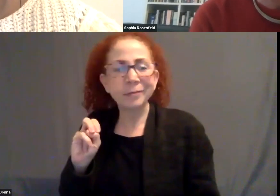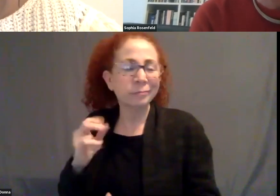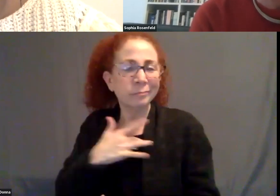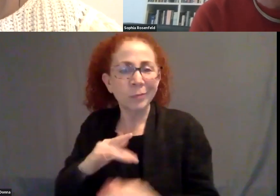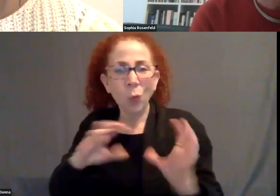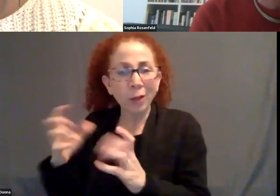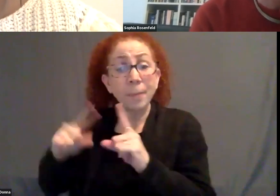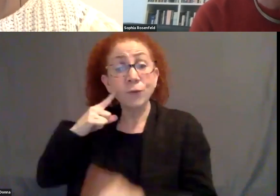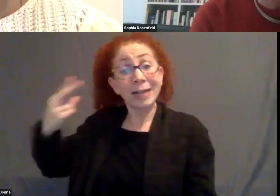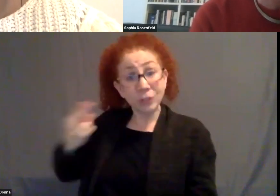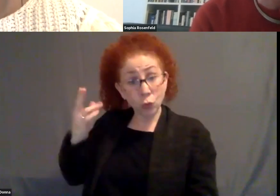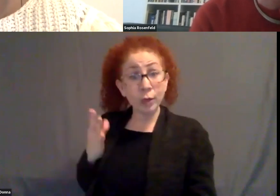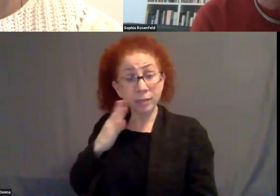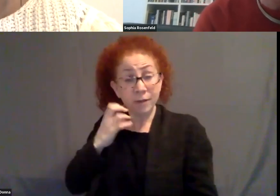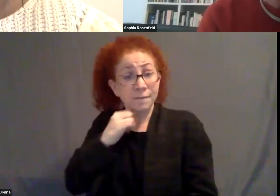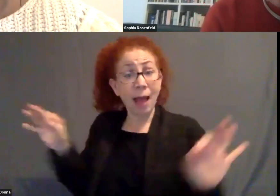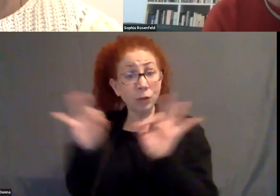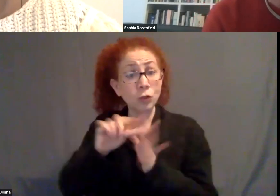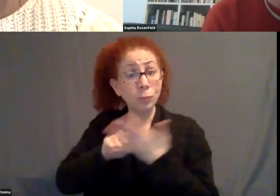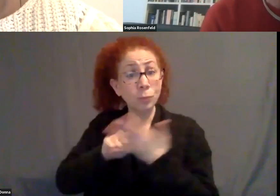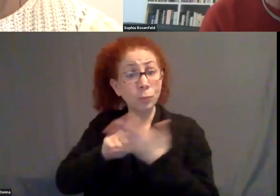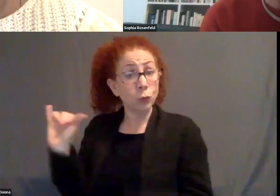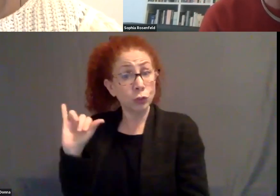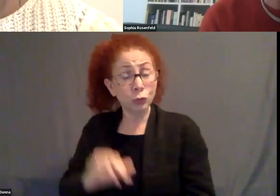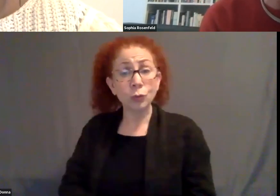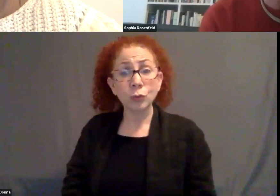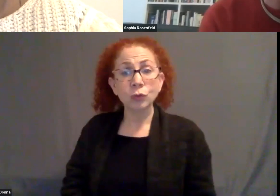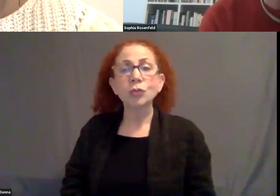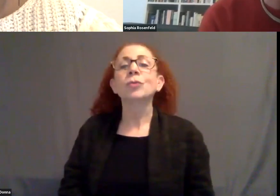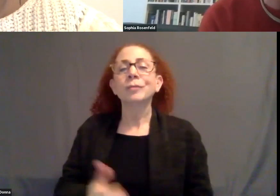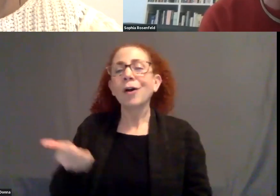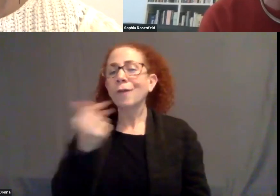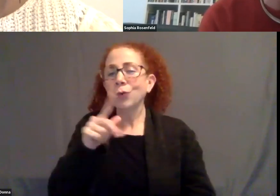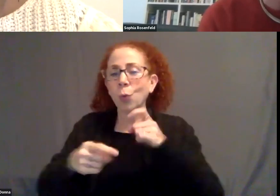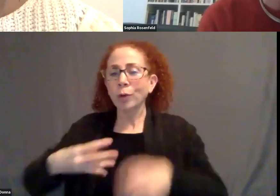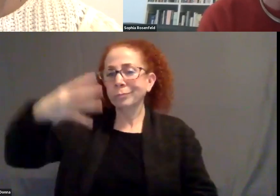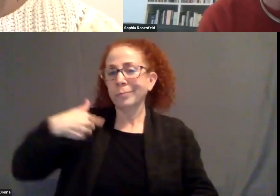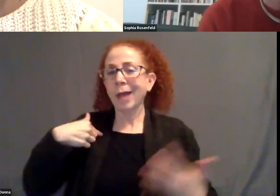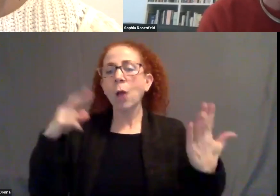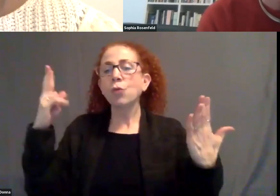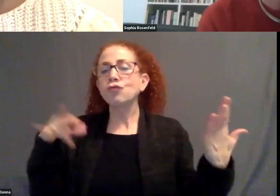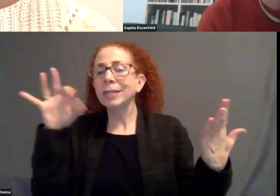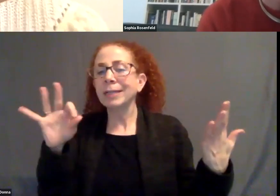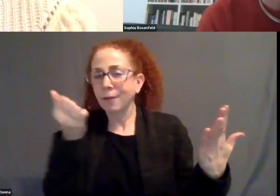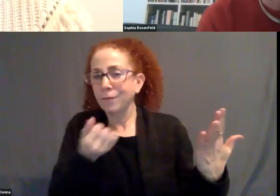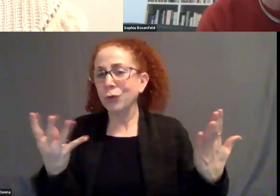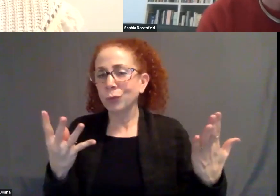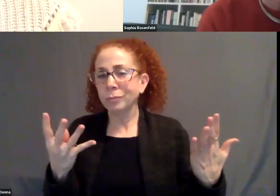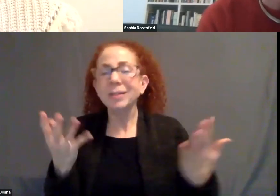are really variable categories, too. So let me read you a few. And maybe I'll even read you more than one at a time, if you don't mind.